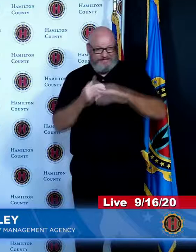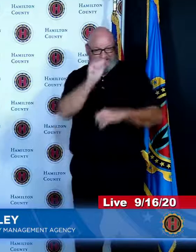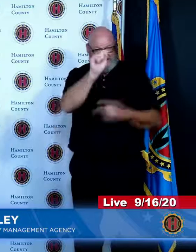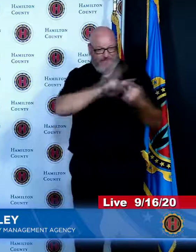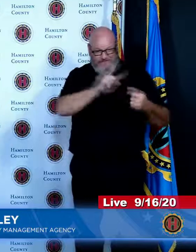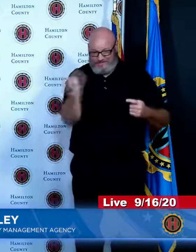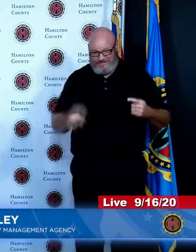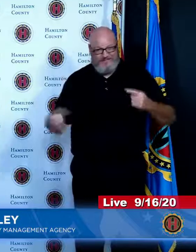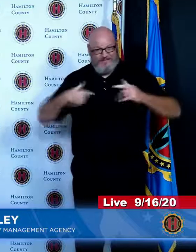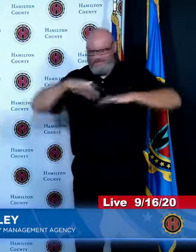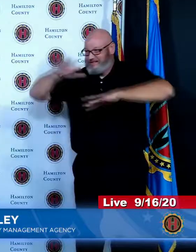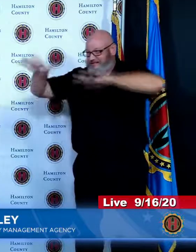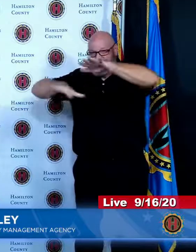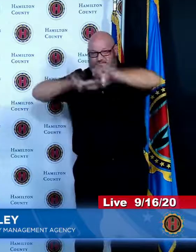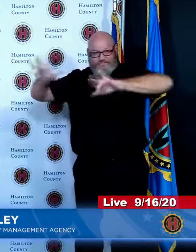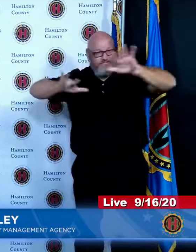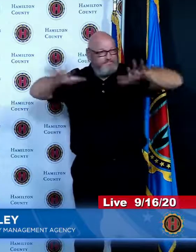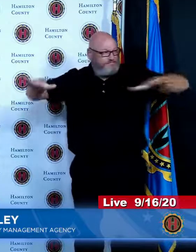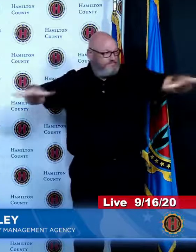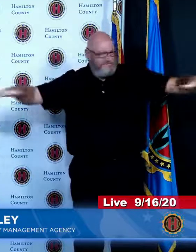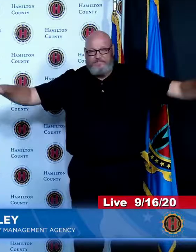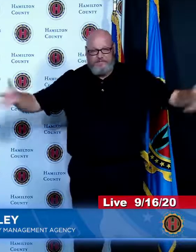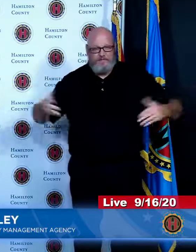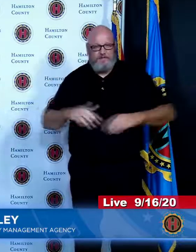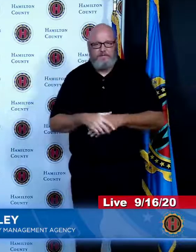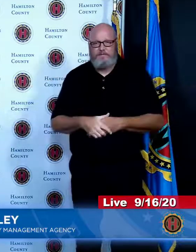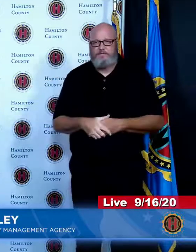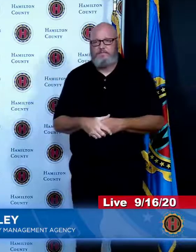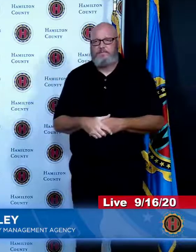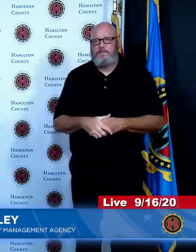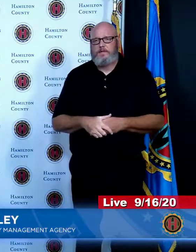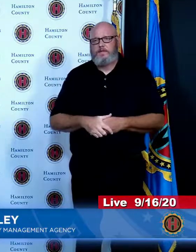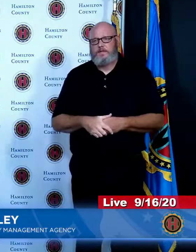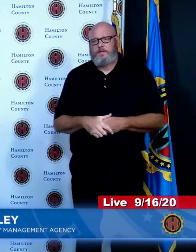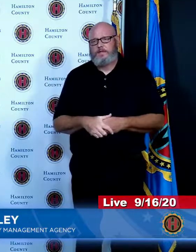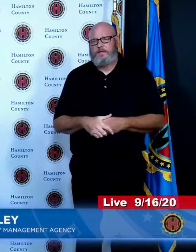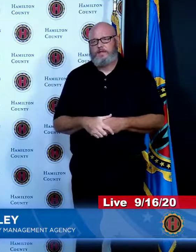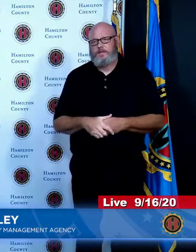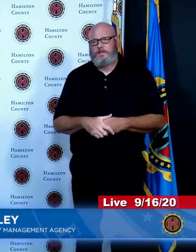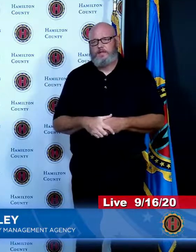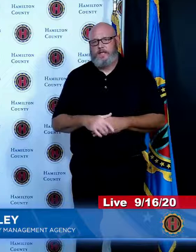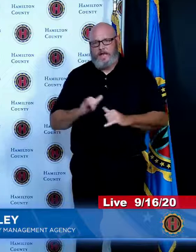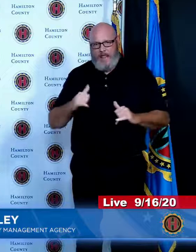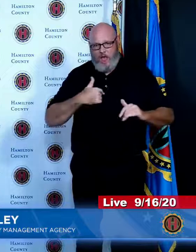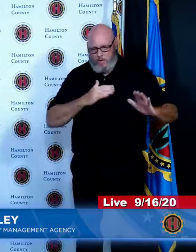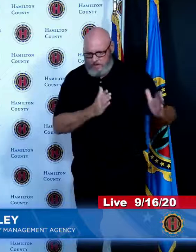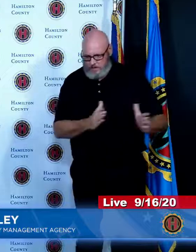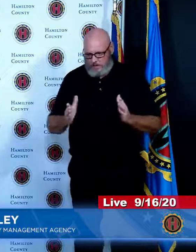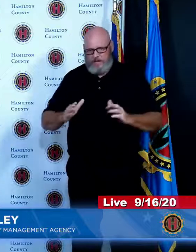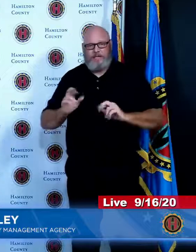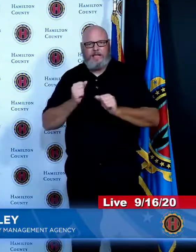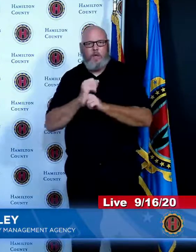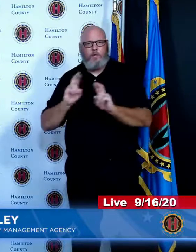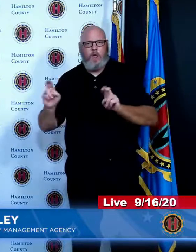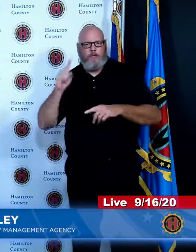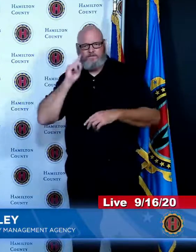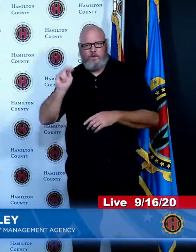so our goal is to be ready at the latest by November 1st with as much as we can possibly know so we can support our republican